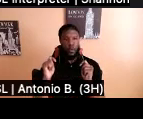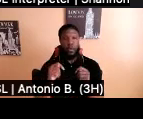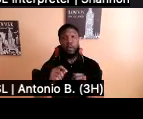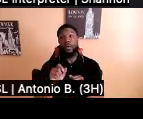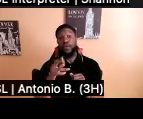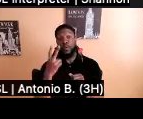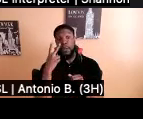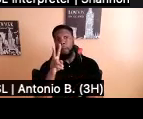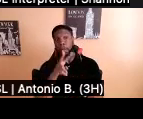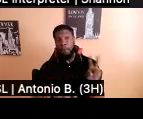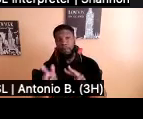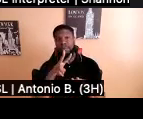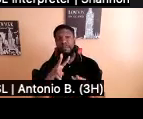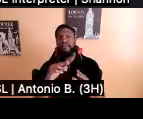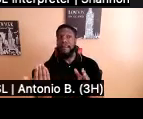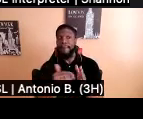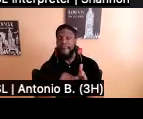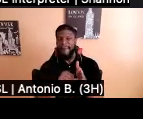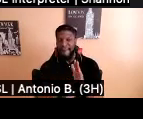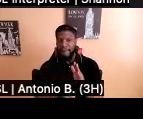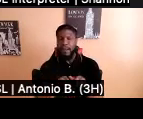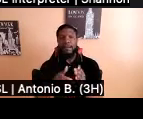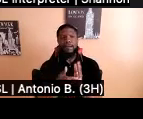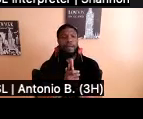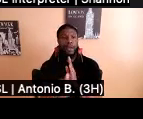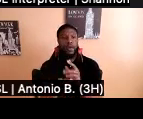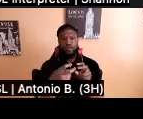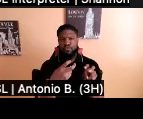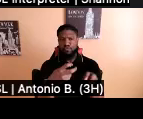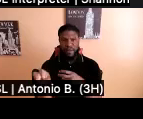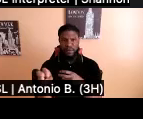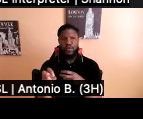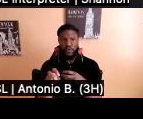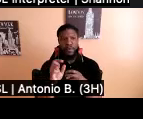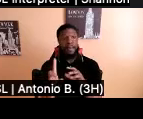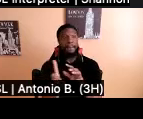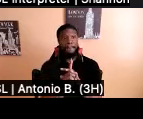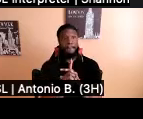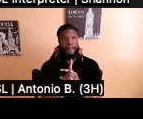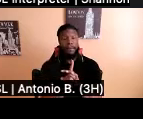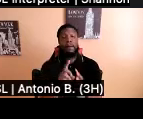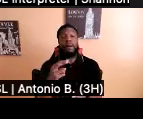there is that focus, again, on skill transfer. We're not only looking at giving feedback that